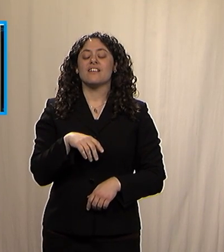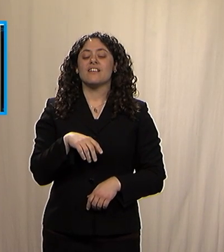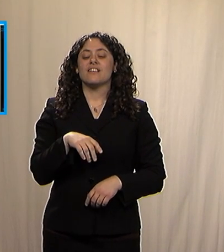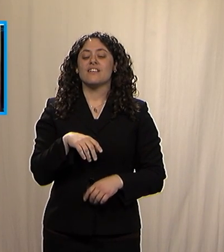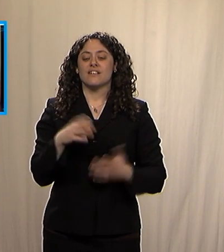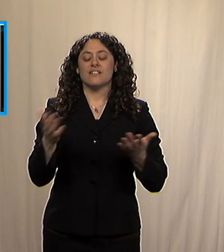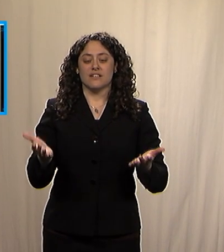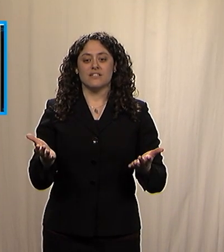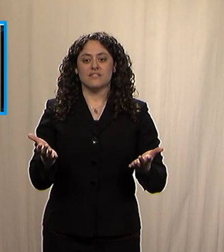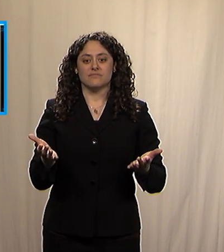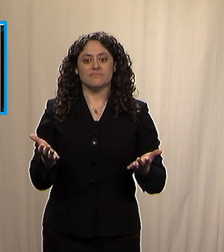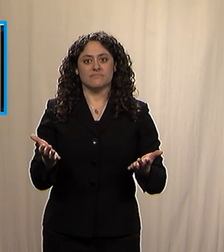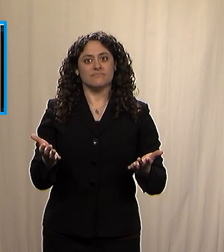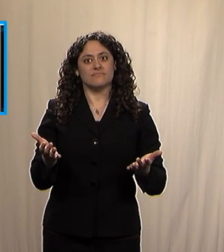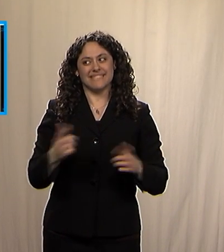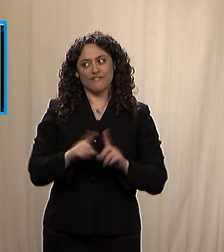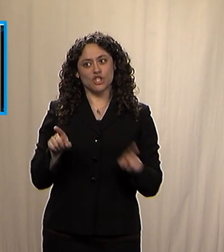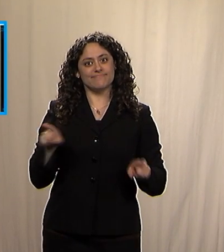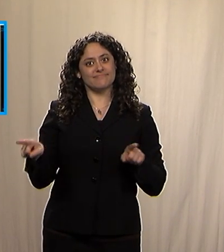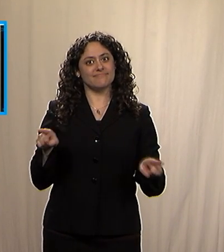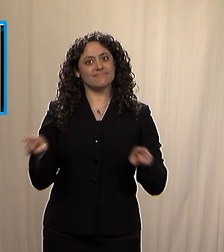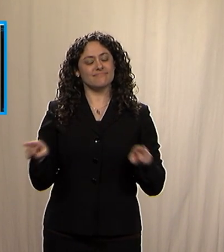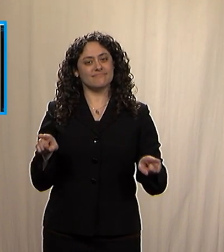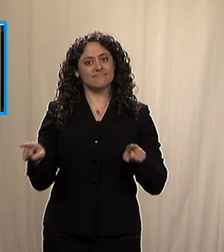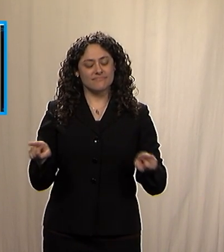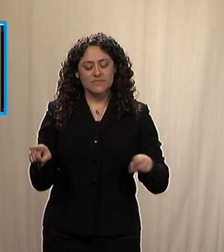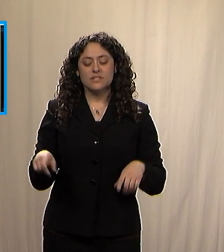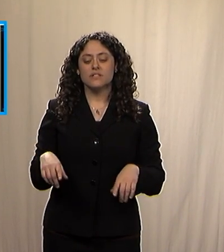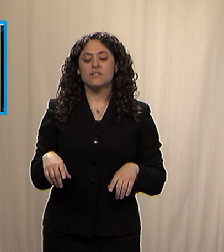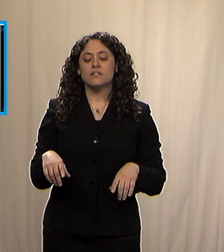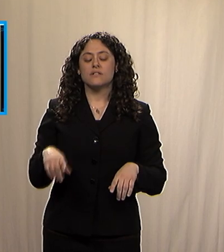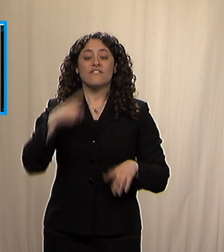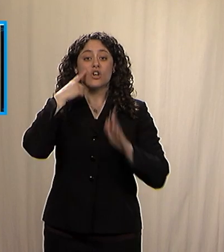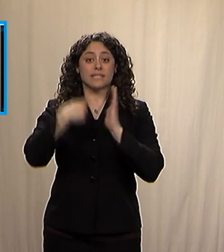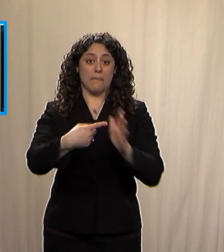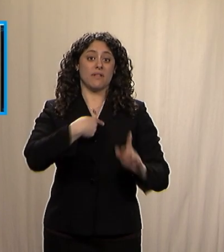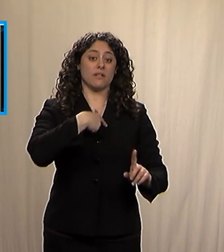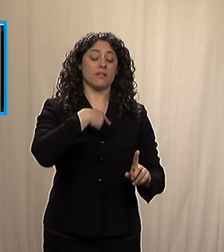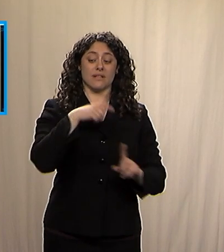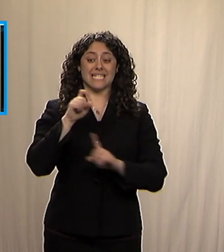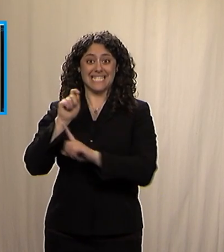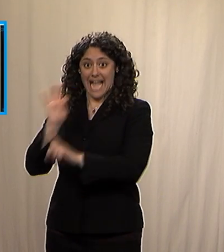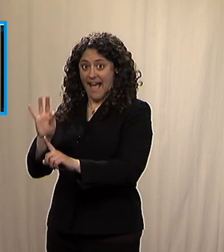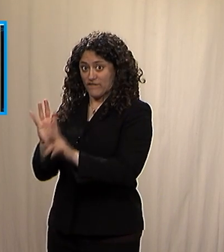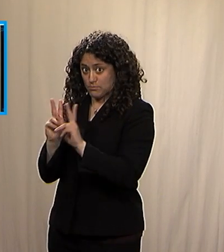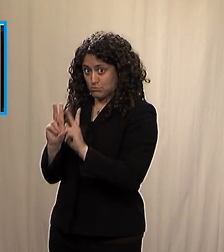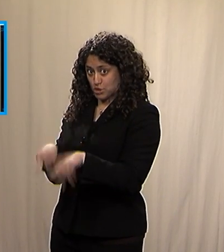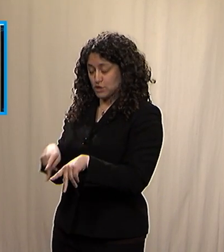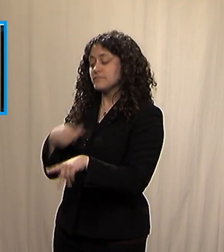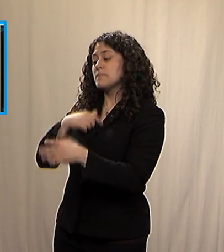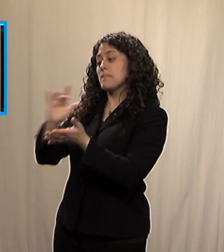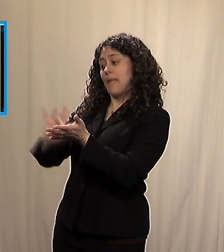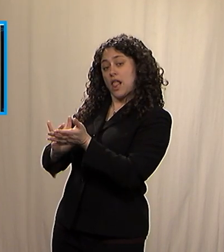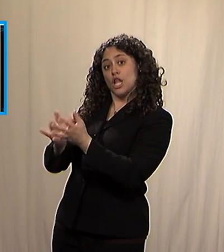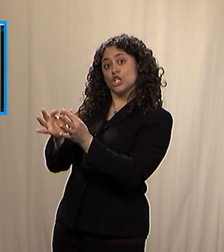of space being different. For example, having worked as a medical interpreter as a staff person, I felt very different